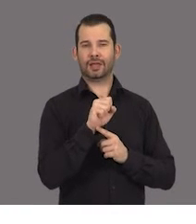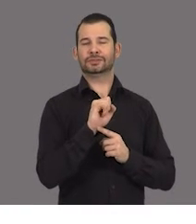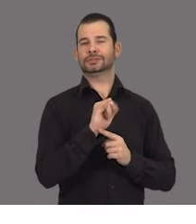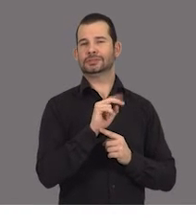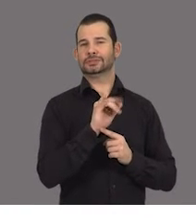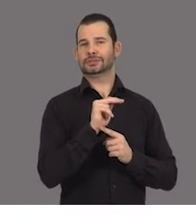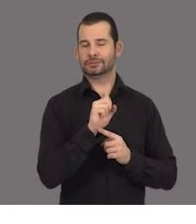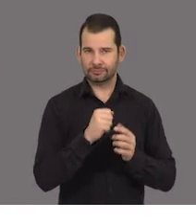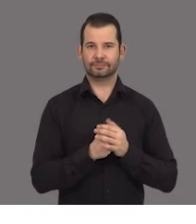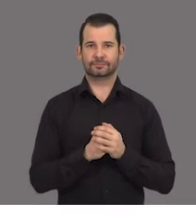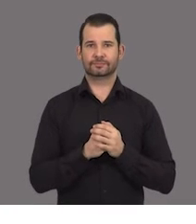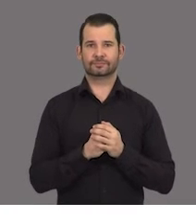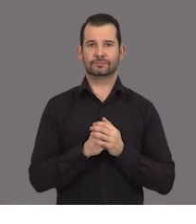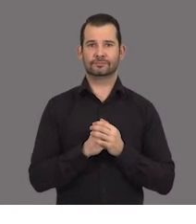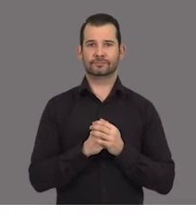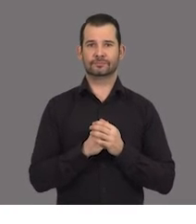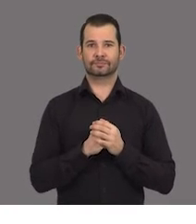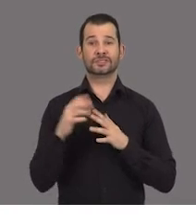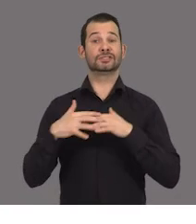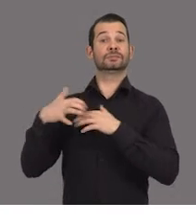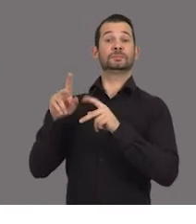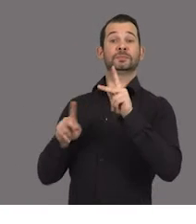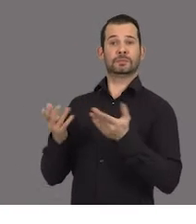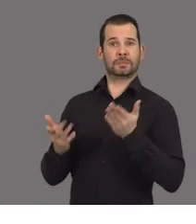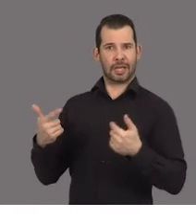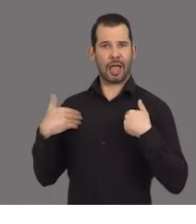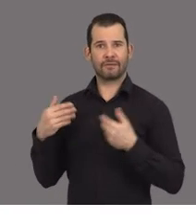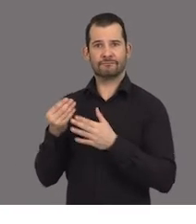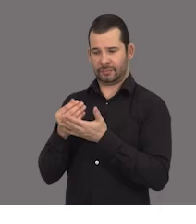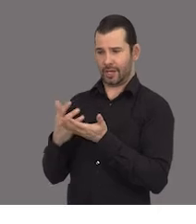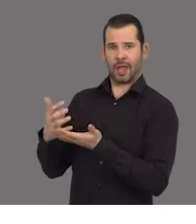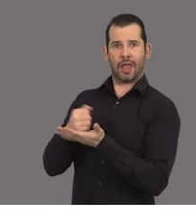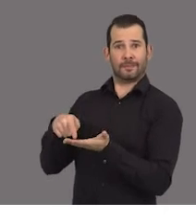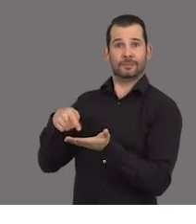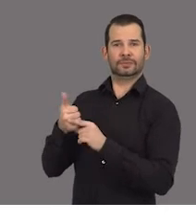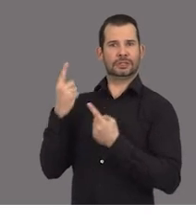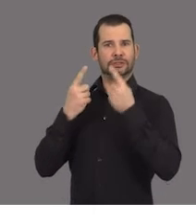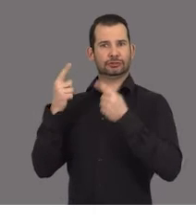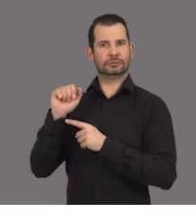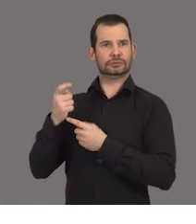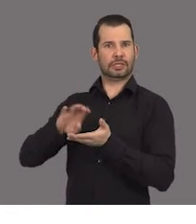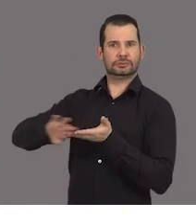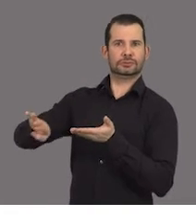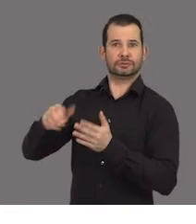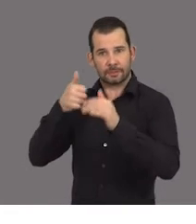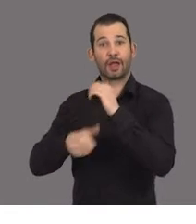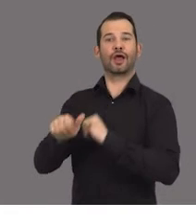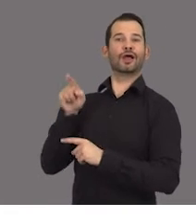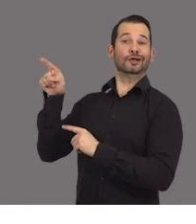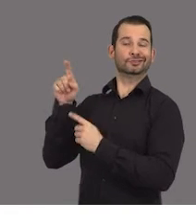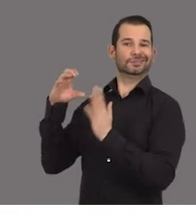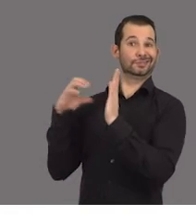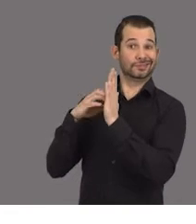Indigenous people may have income that is considered tax-exempt under section 87 of the Indian Act.